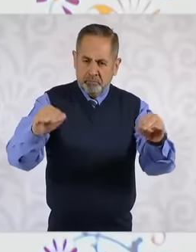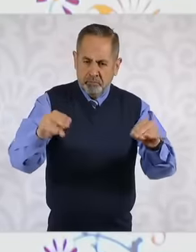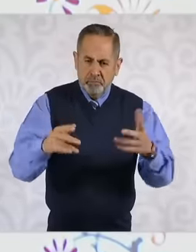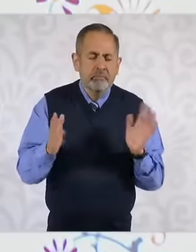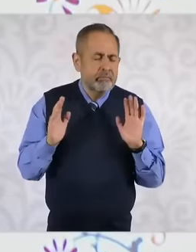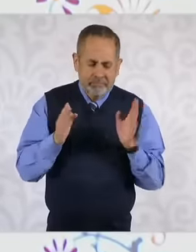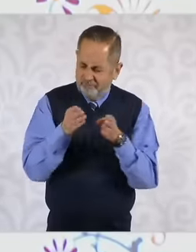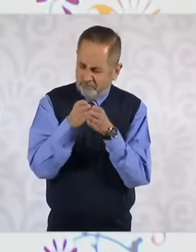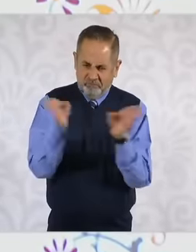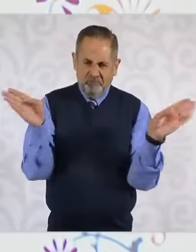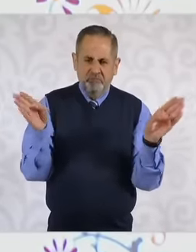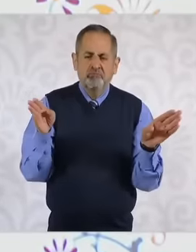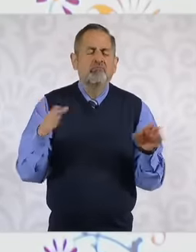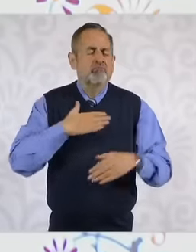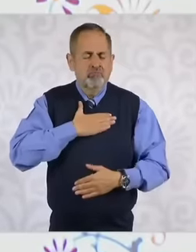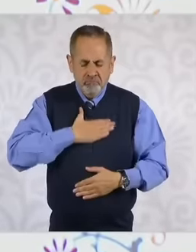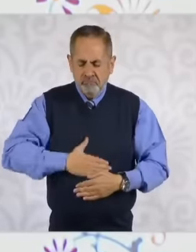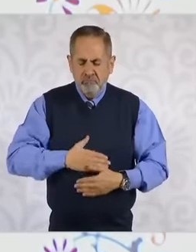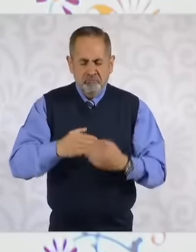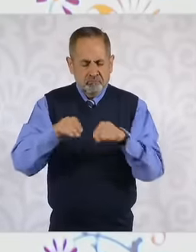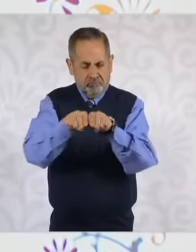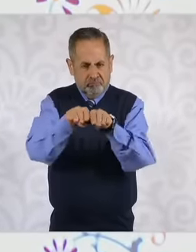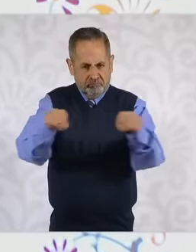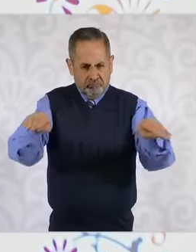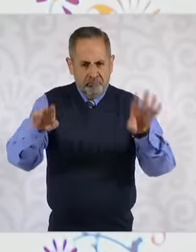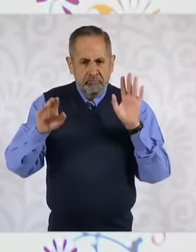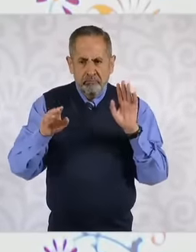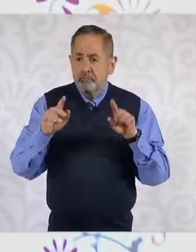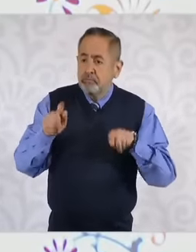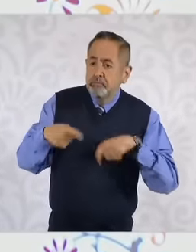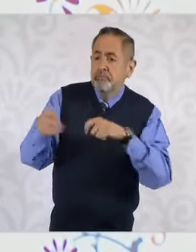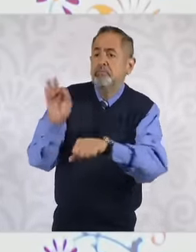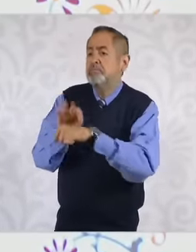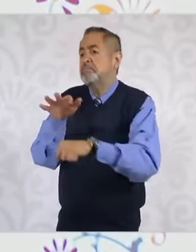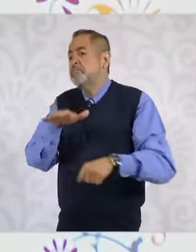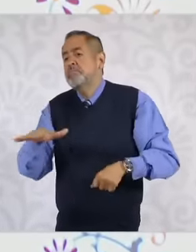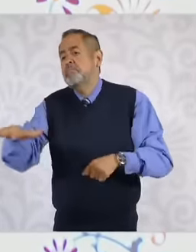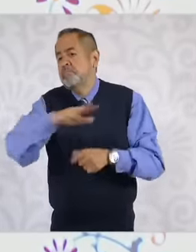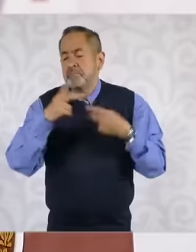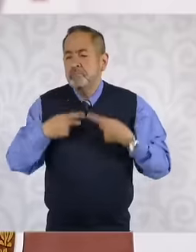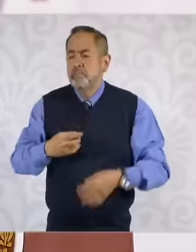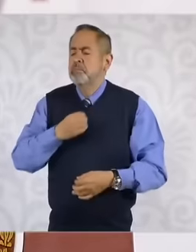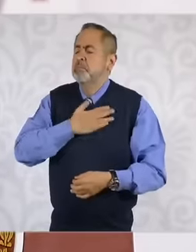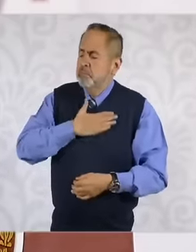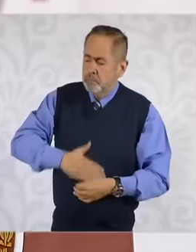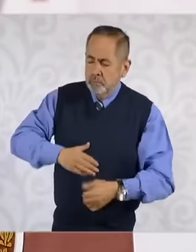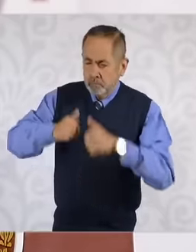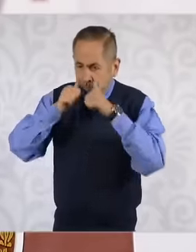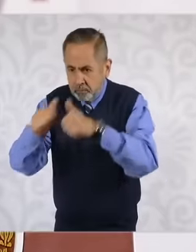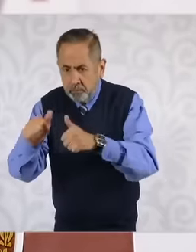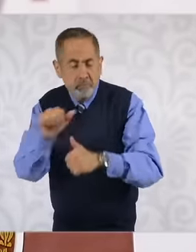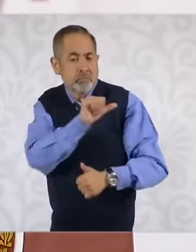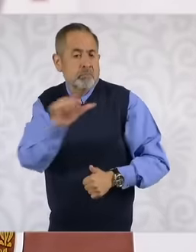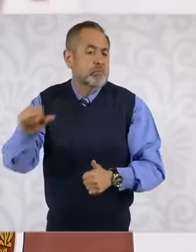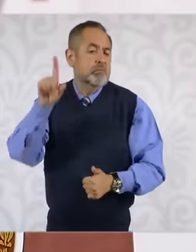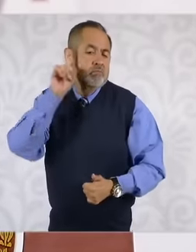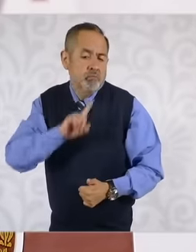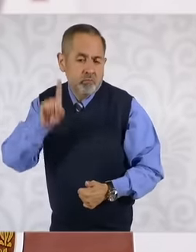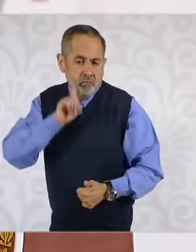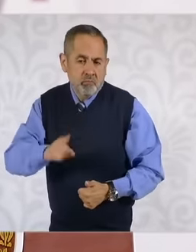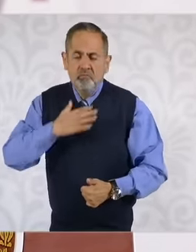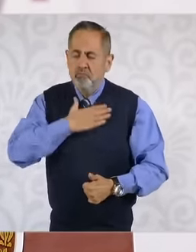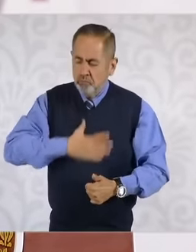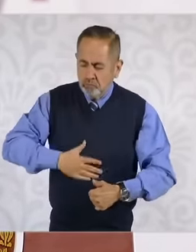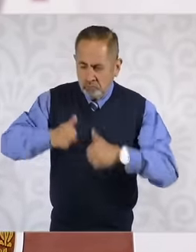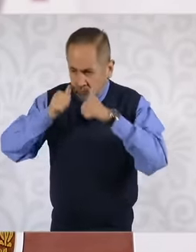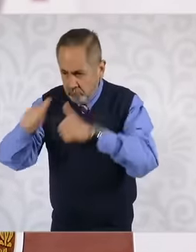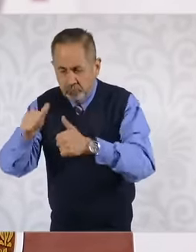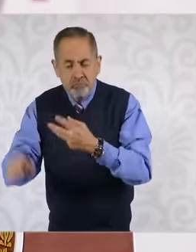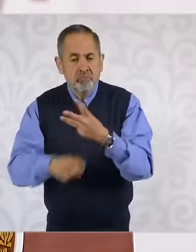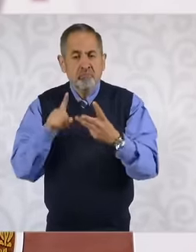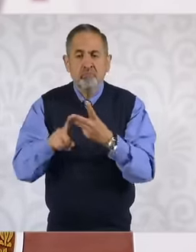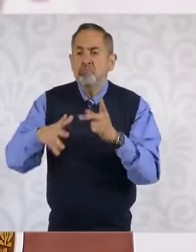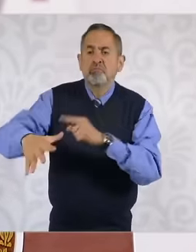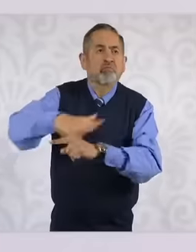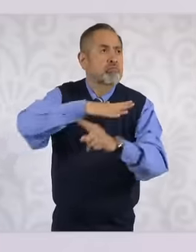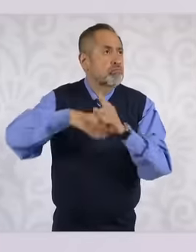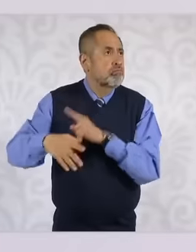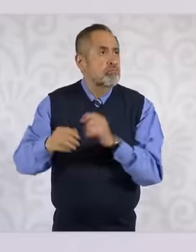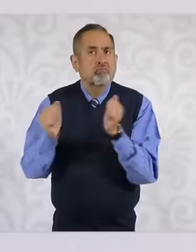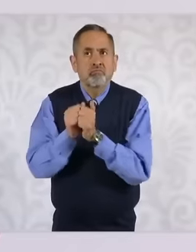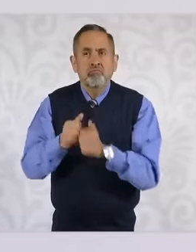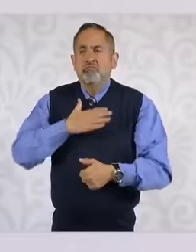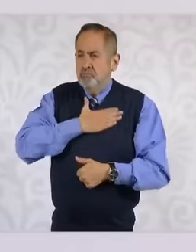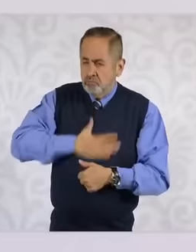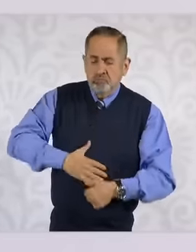is Social justice is justice for women is environmental justice and is a